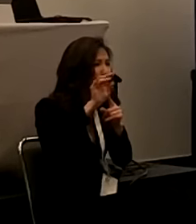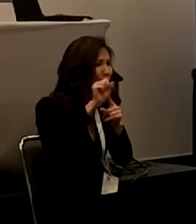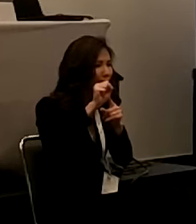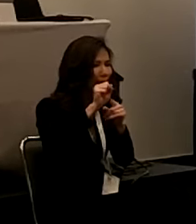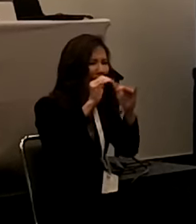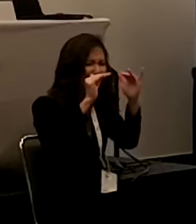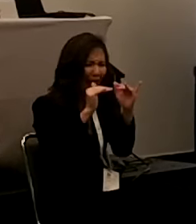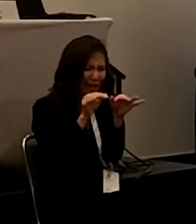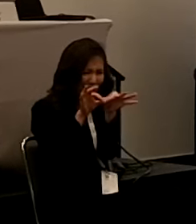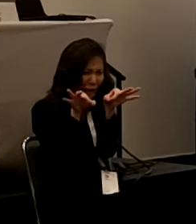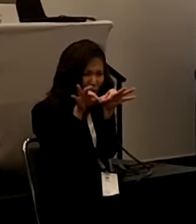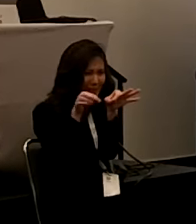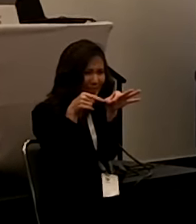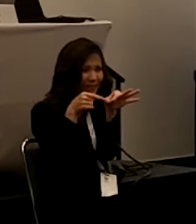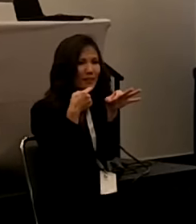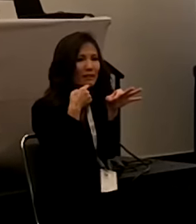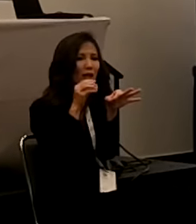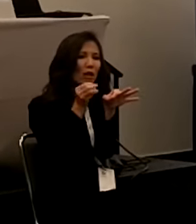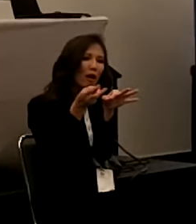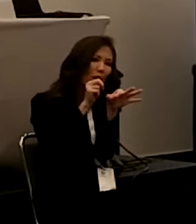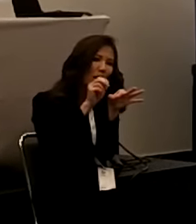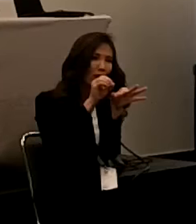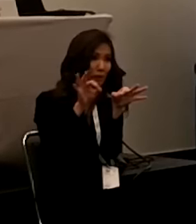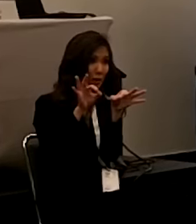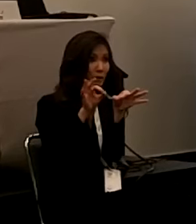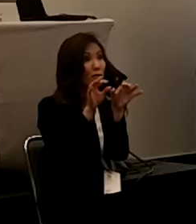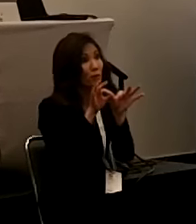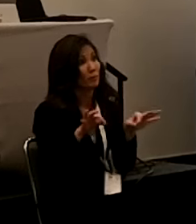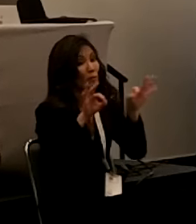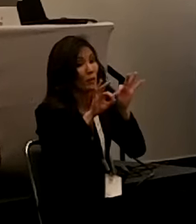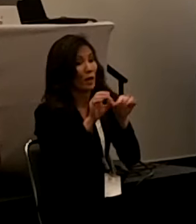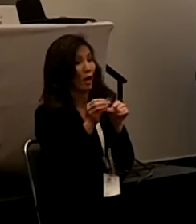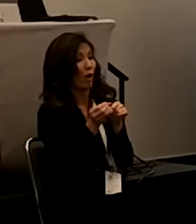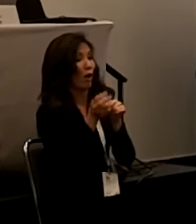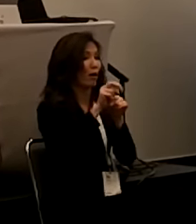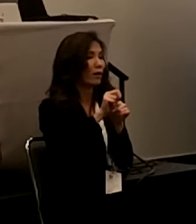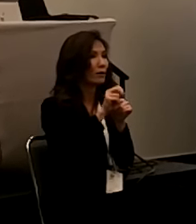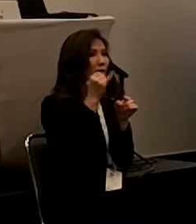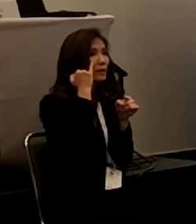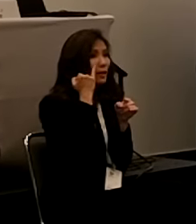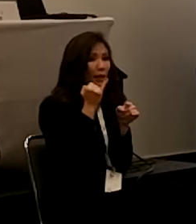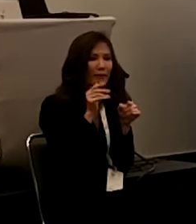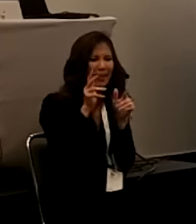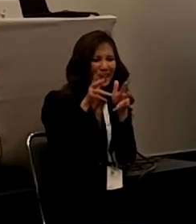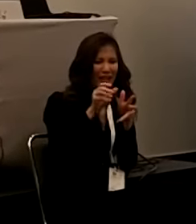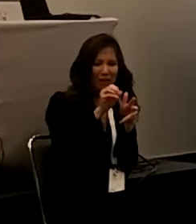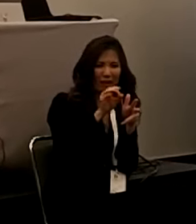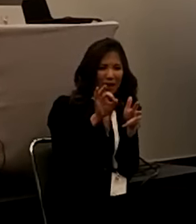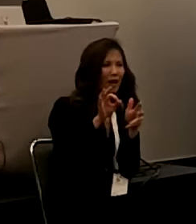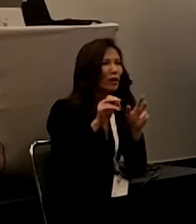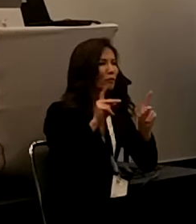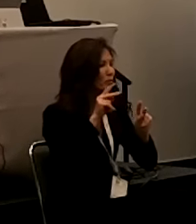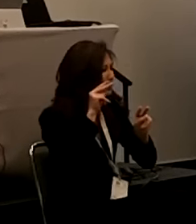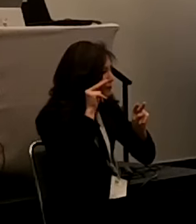that'll say, "Turn on or turn off," so make sure you have it on, otherwise, people aren't gonna see it. And how to actually add those captions